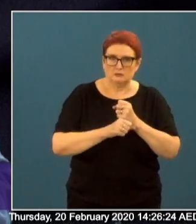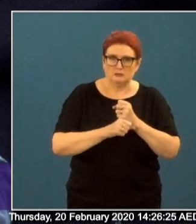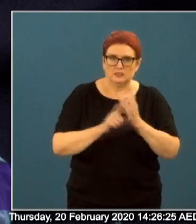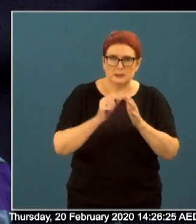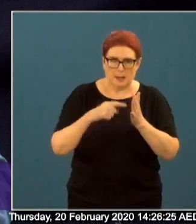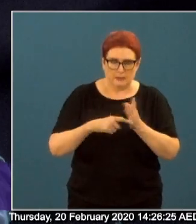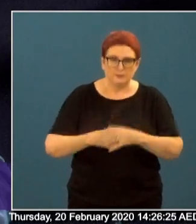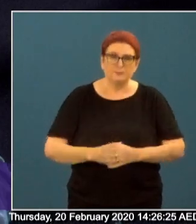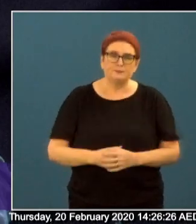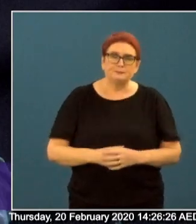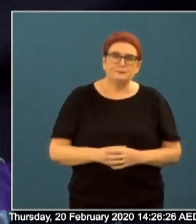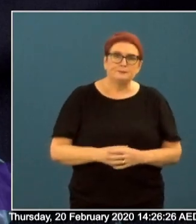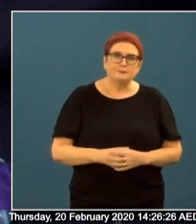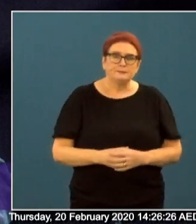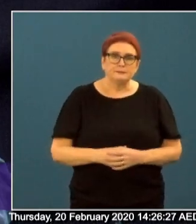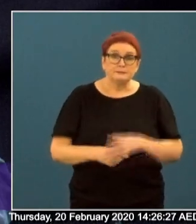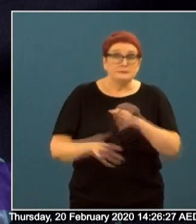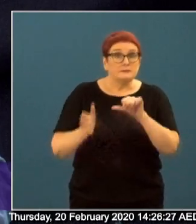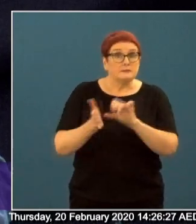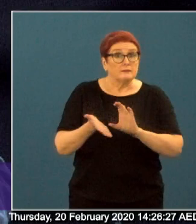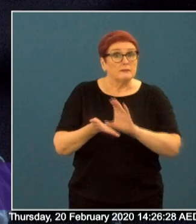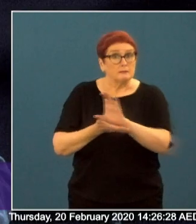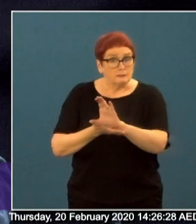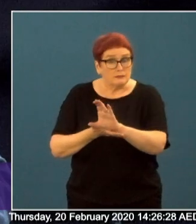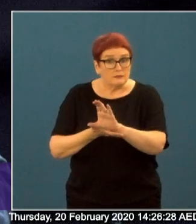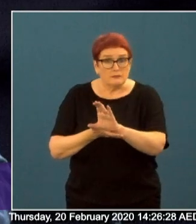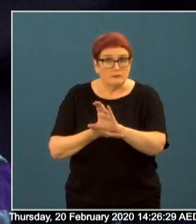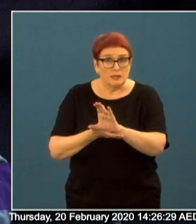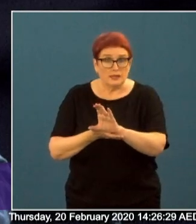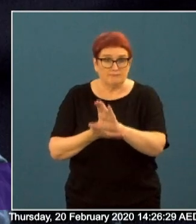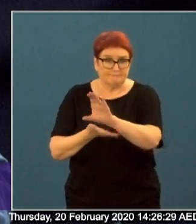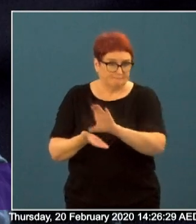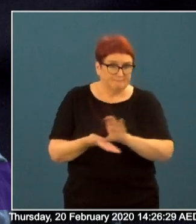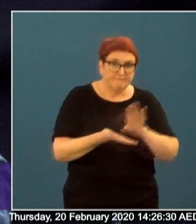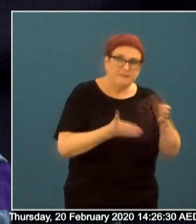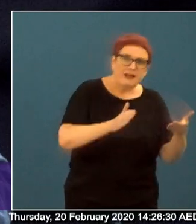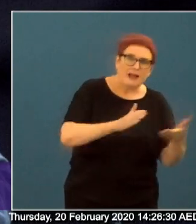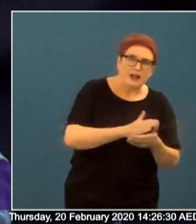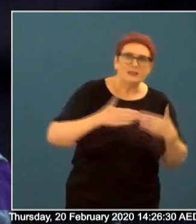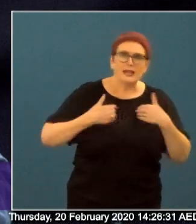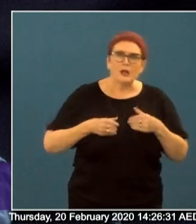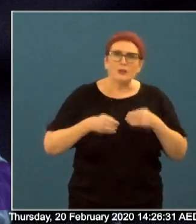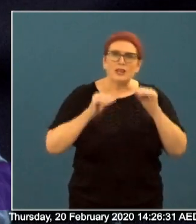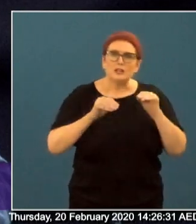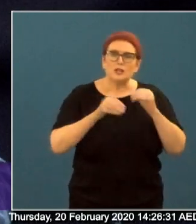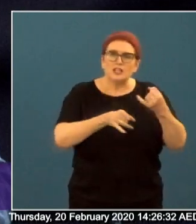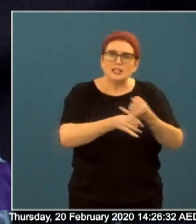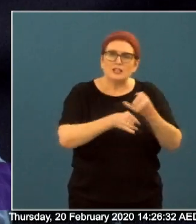And then the funding has been — is now administered through the Health Education Training Institute part of New South Wales Health.